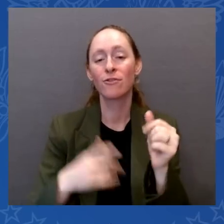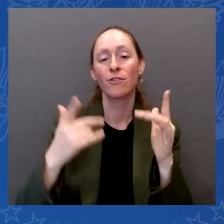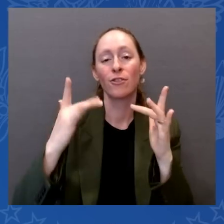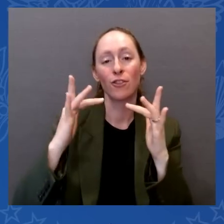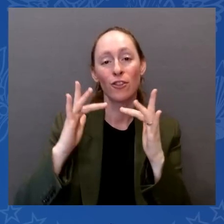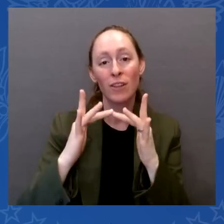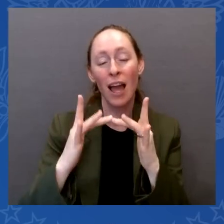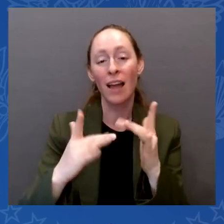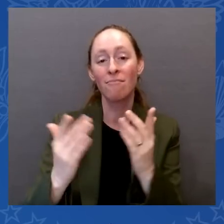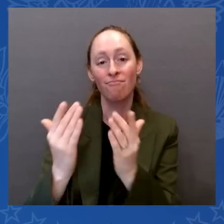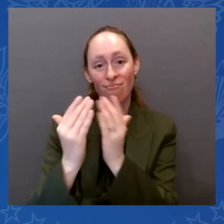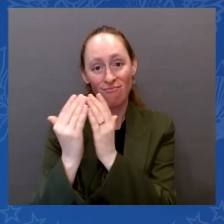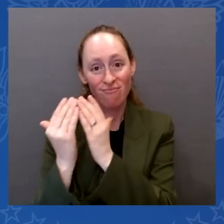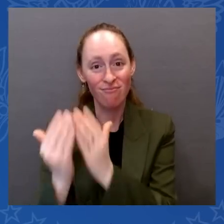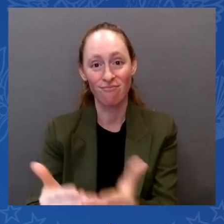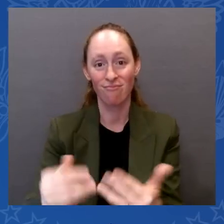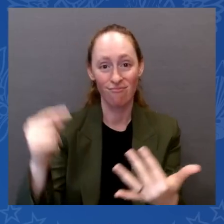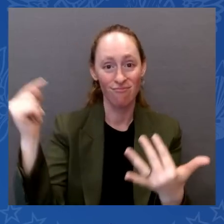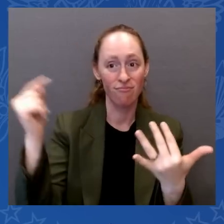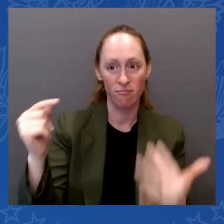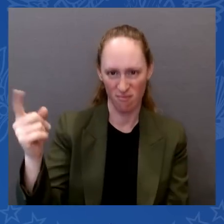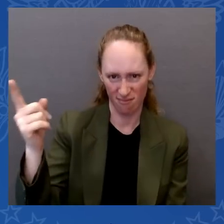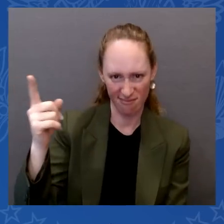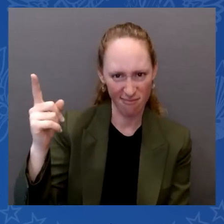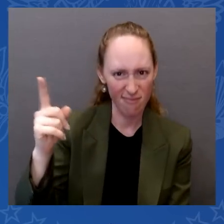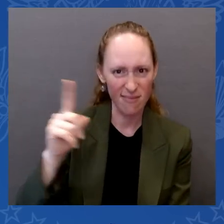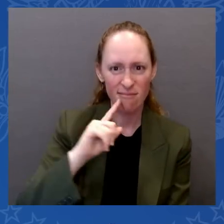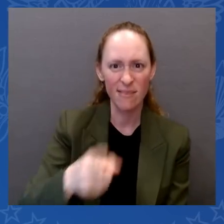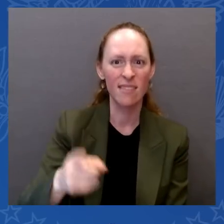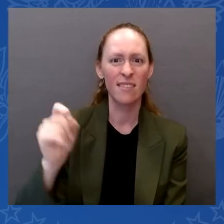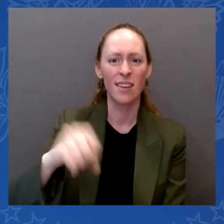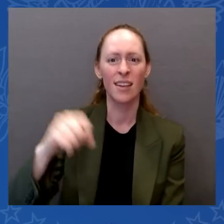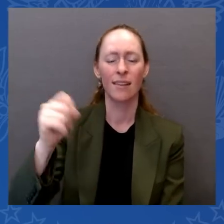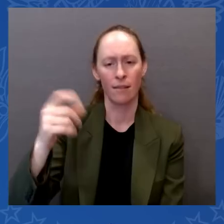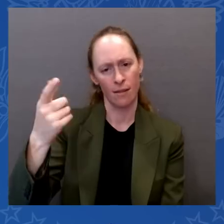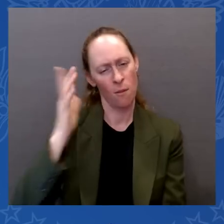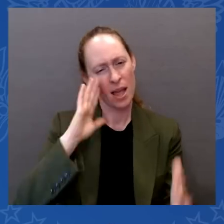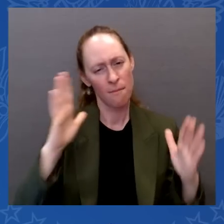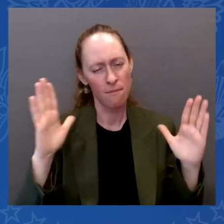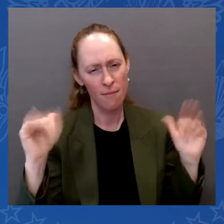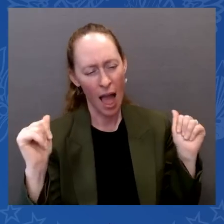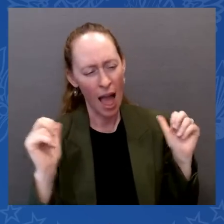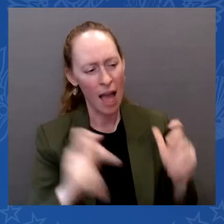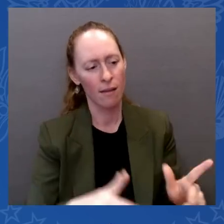Now, just 23 months later, here we are in the White House. Infrastructure, manufacturing.